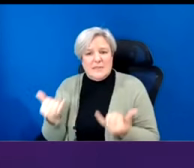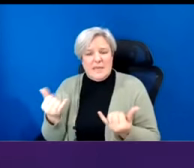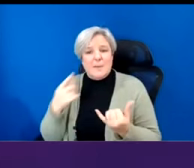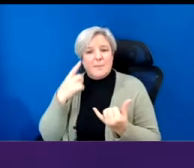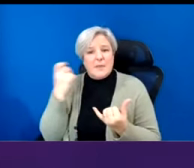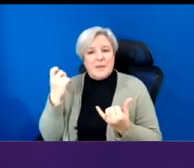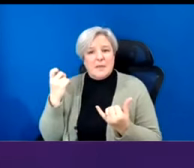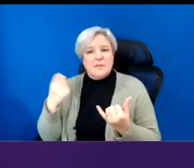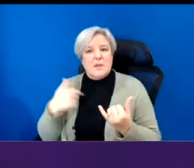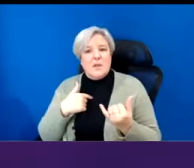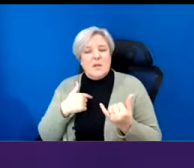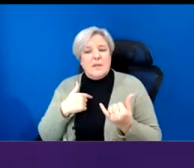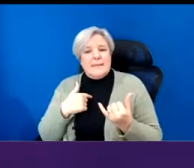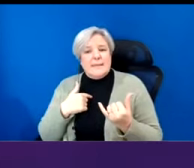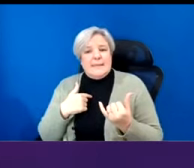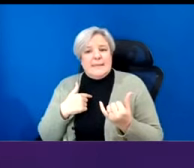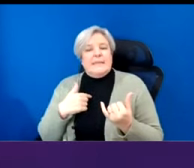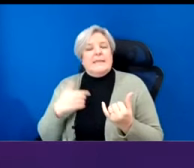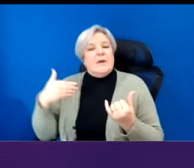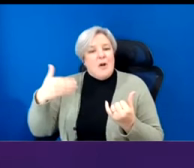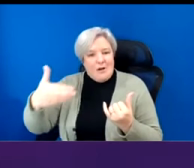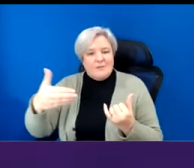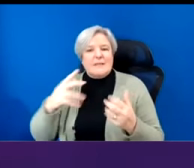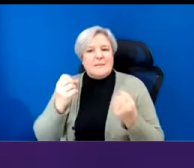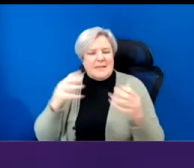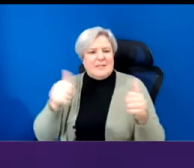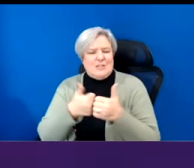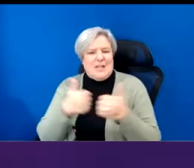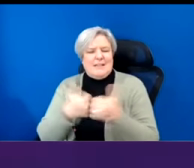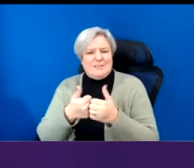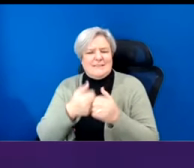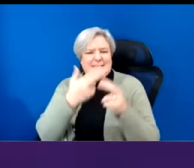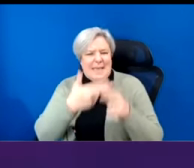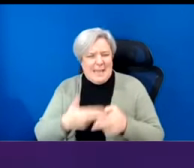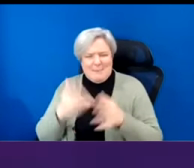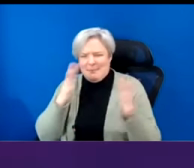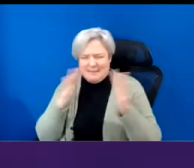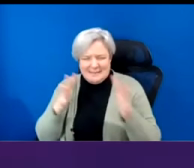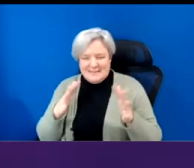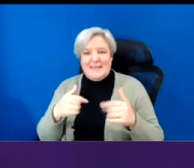we often have challenges putting faces with names. I'm Dr. Jodie Steely.